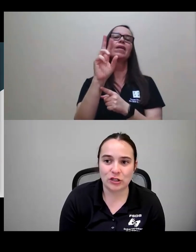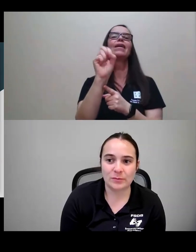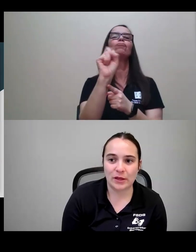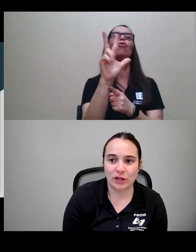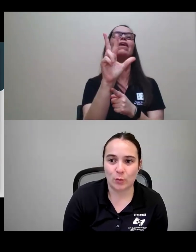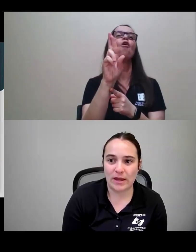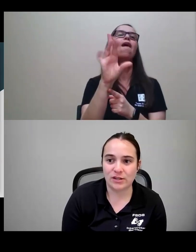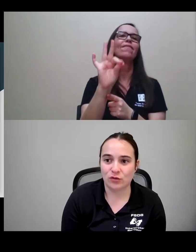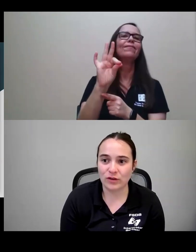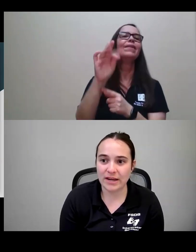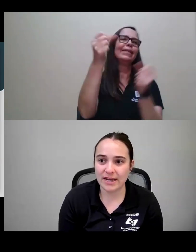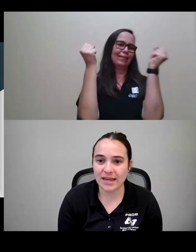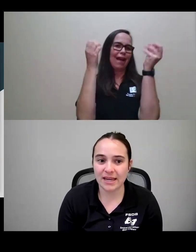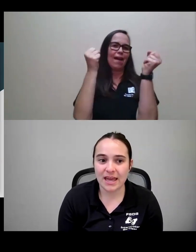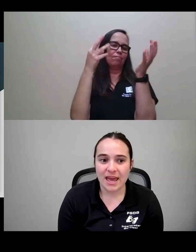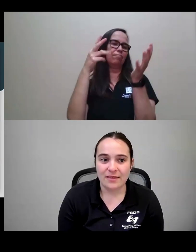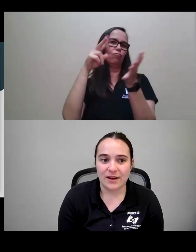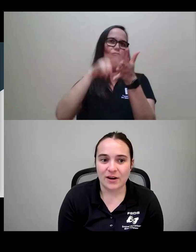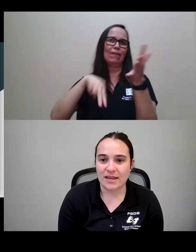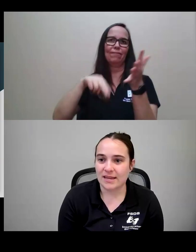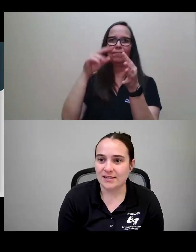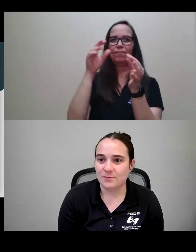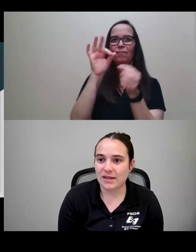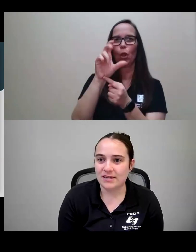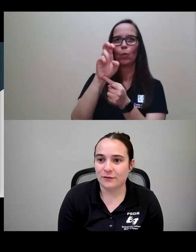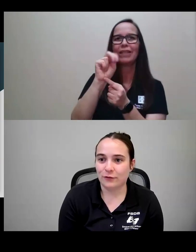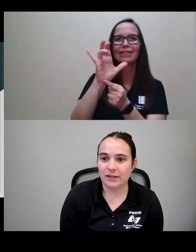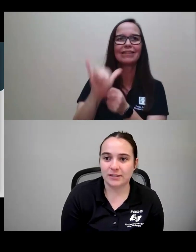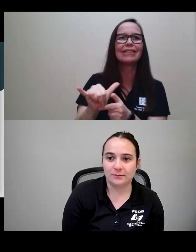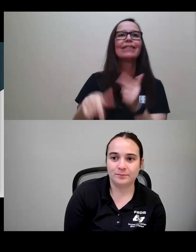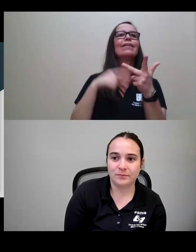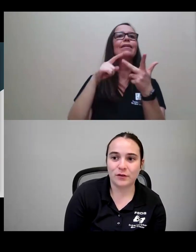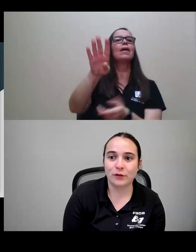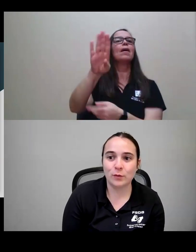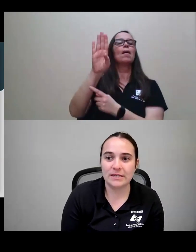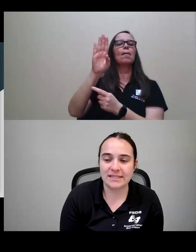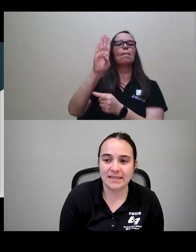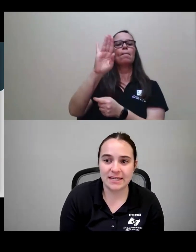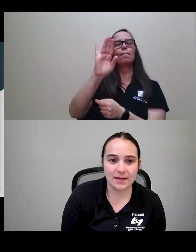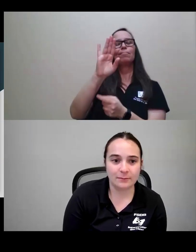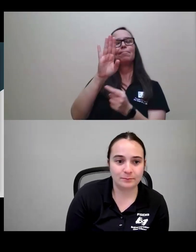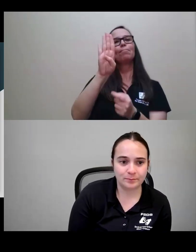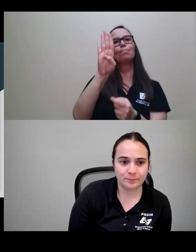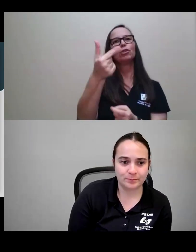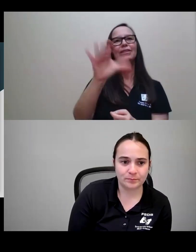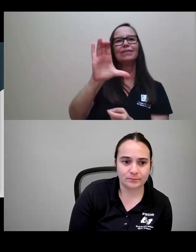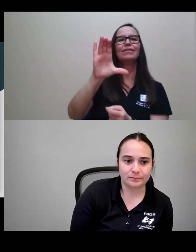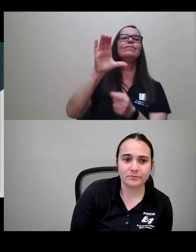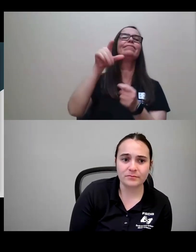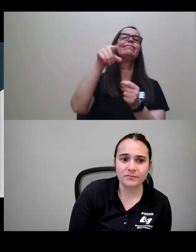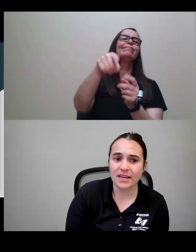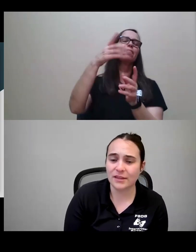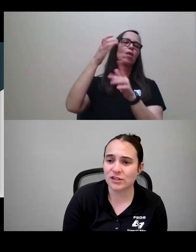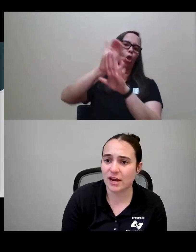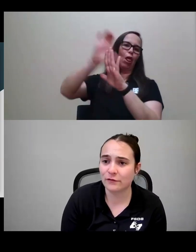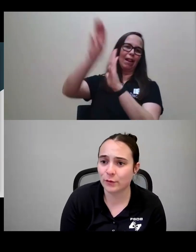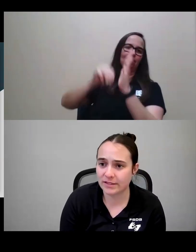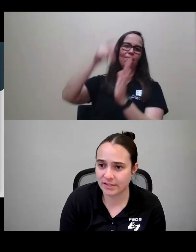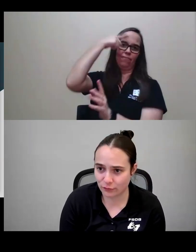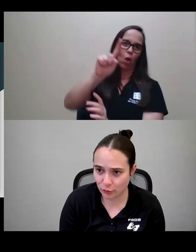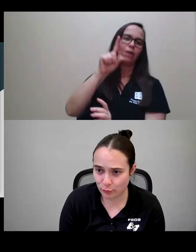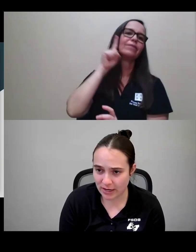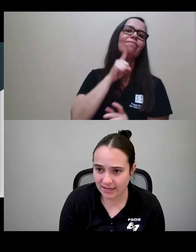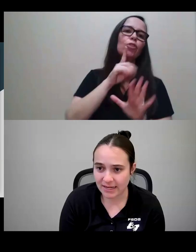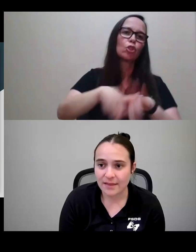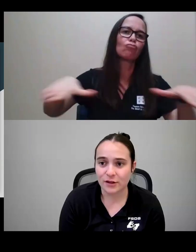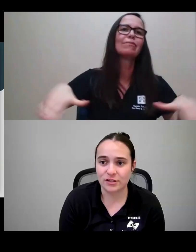Finger Spelling Your Way to Reading. There is many different fluency. There's sign fluency rubrics.